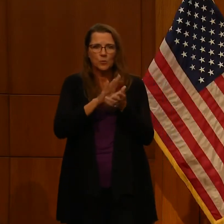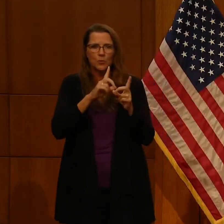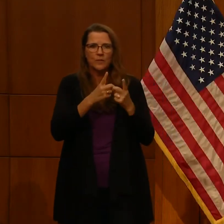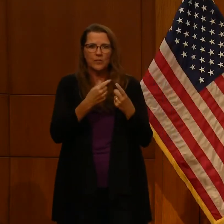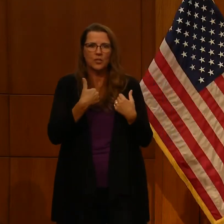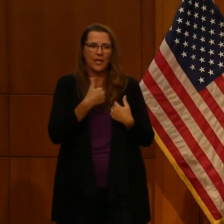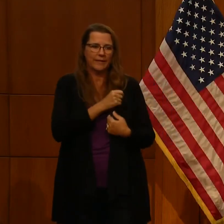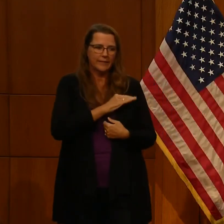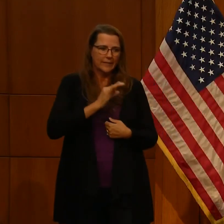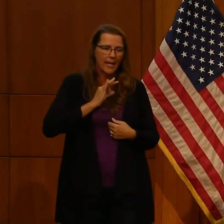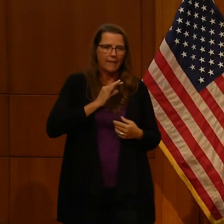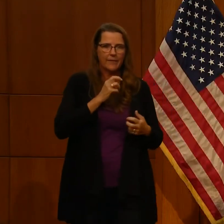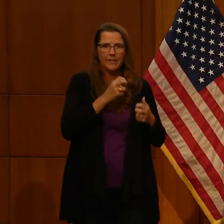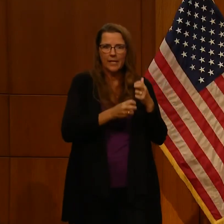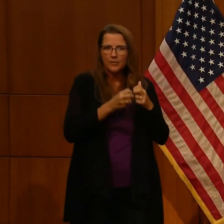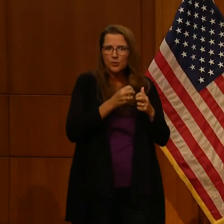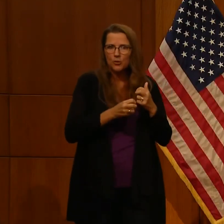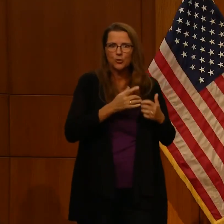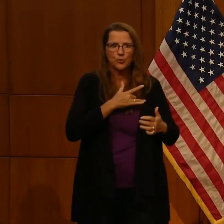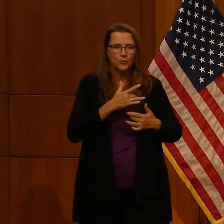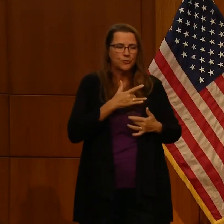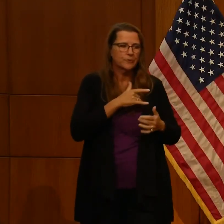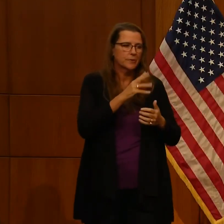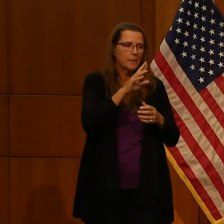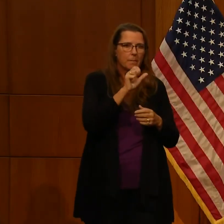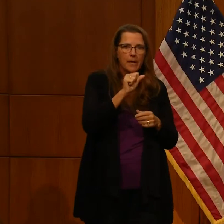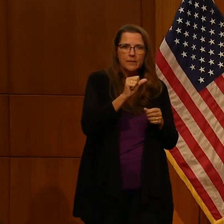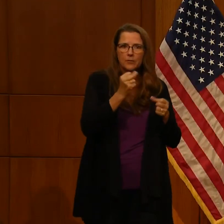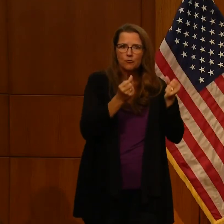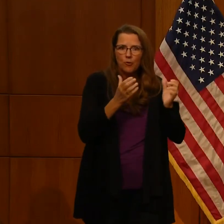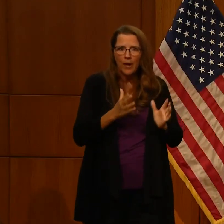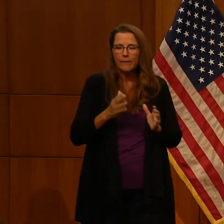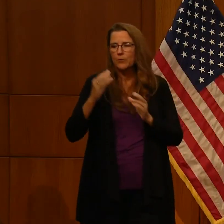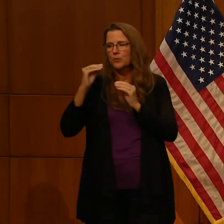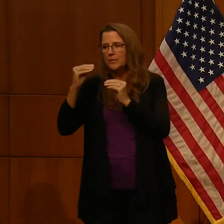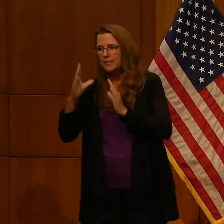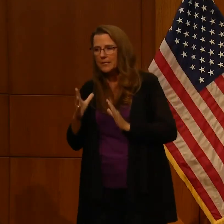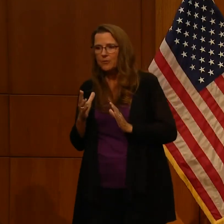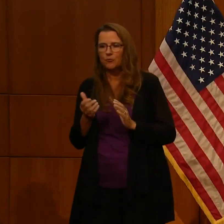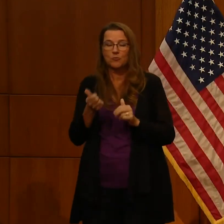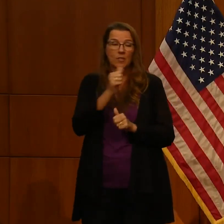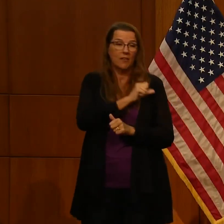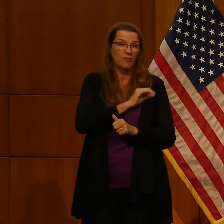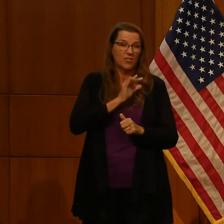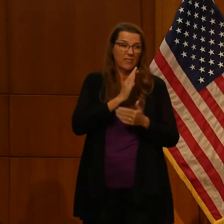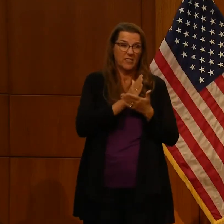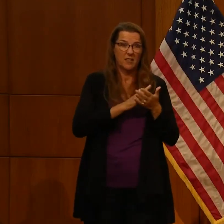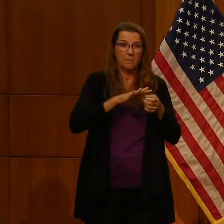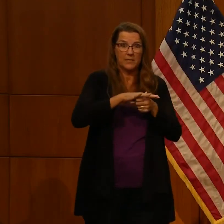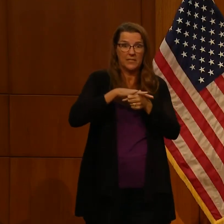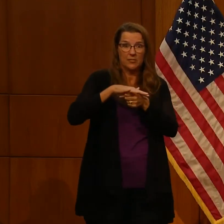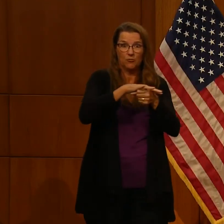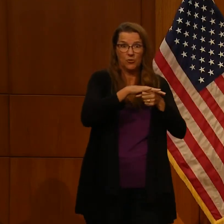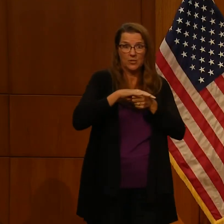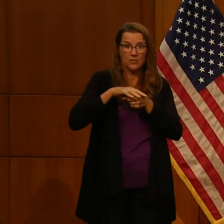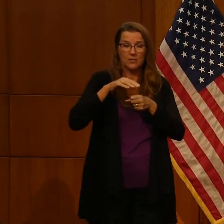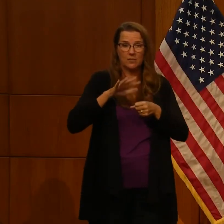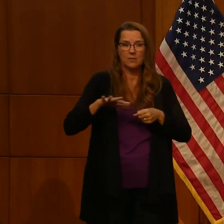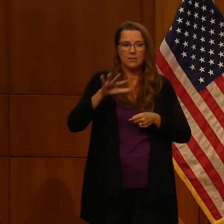OF SCHOOL DIVISIONS. UM YEAH, HAVE HAD STAFFING CONCERNS WHETHER IT'S WITH BUS DRIVERS,